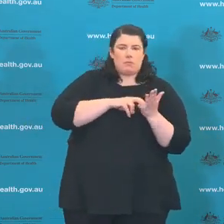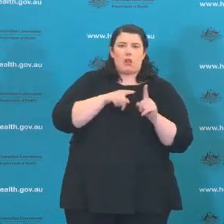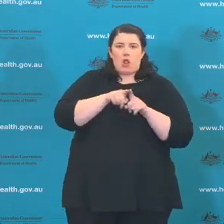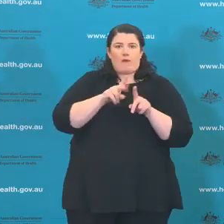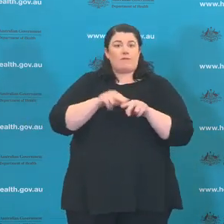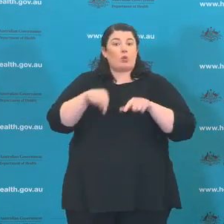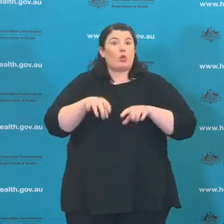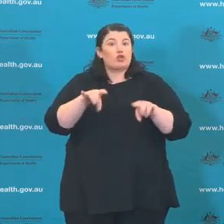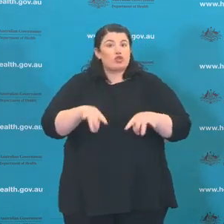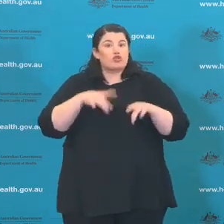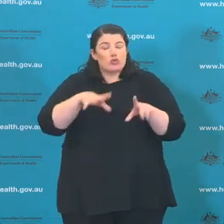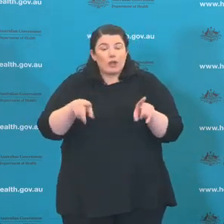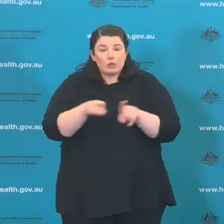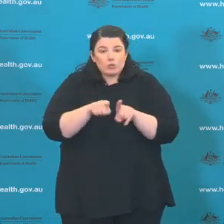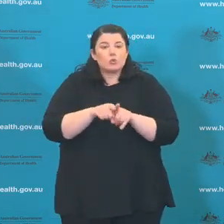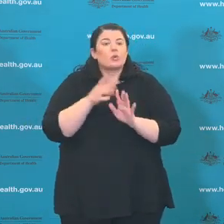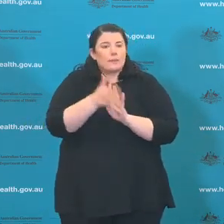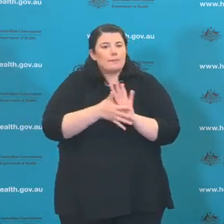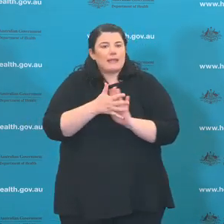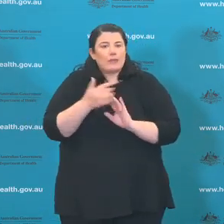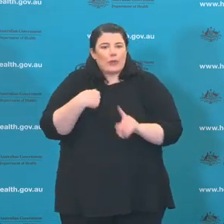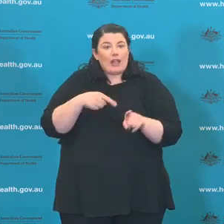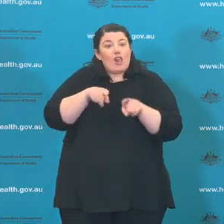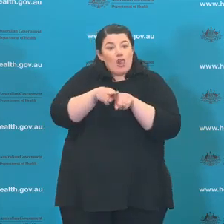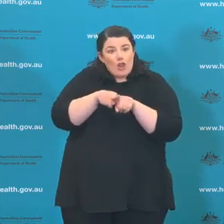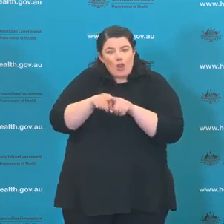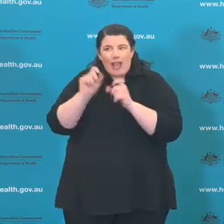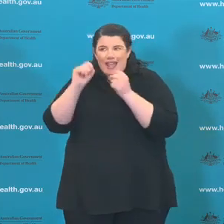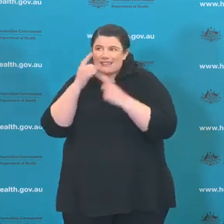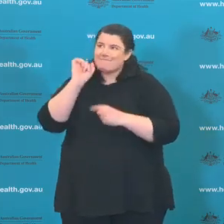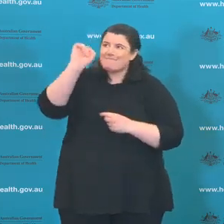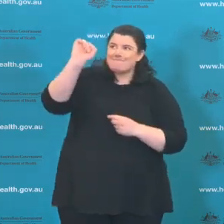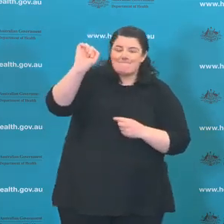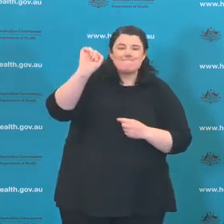important so that we can learn and understand the global picture of